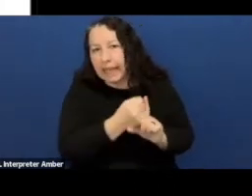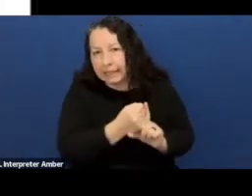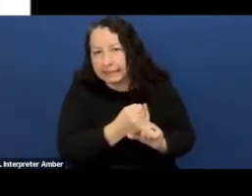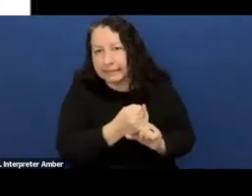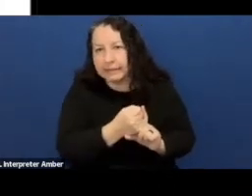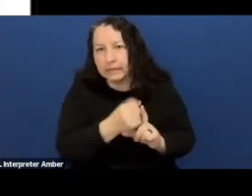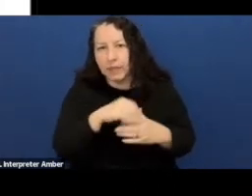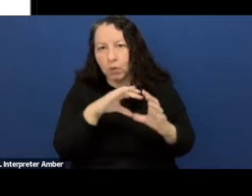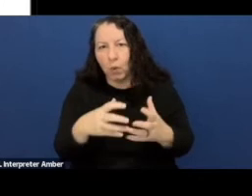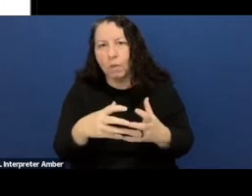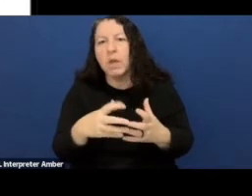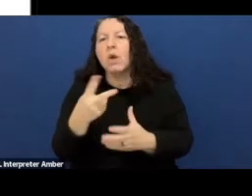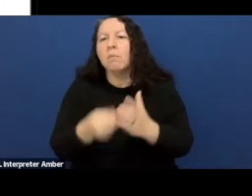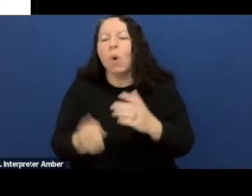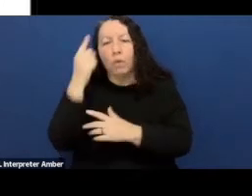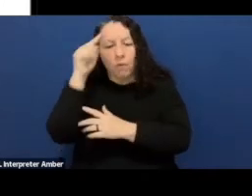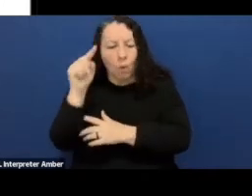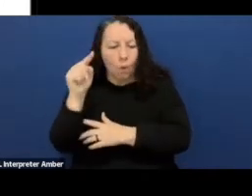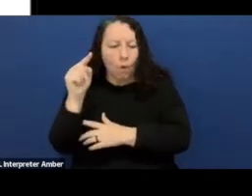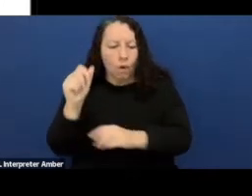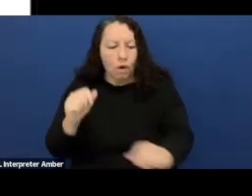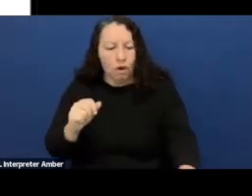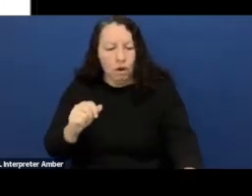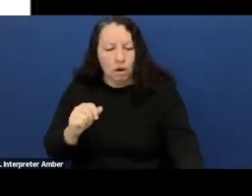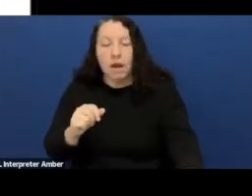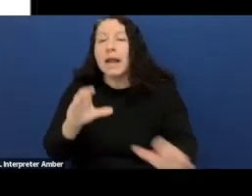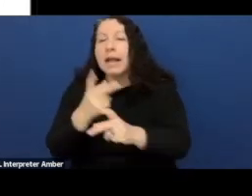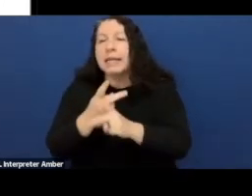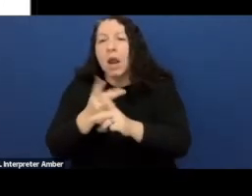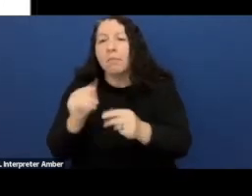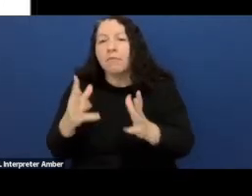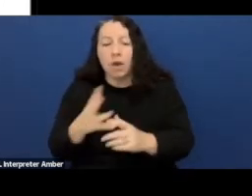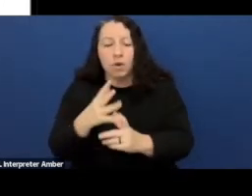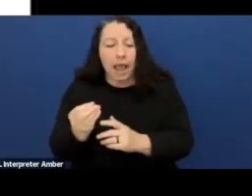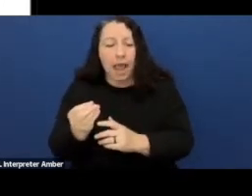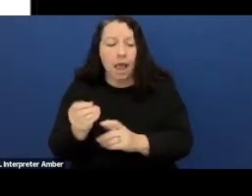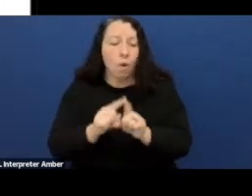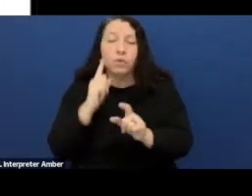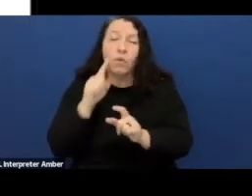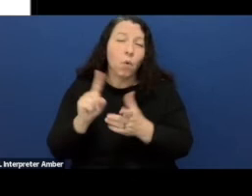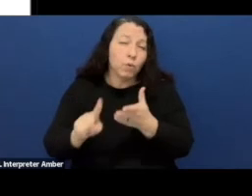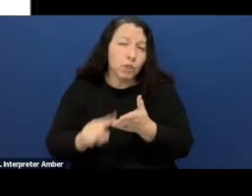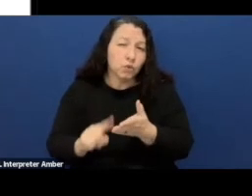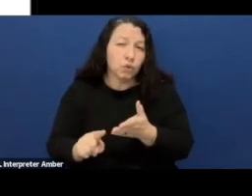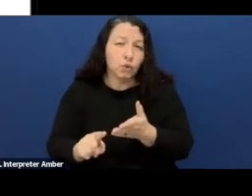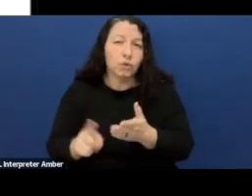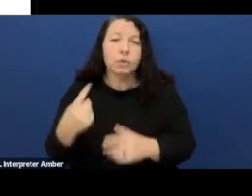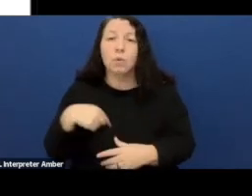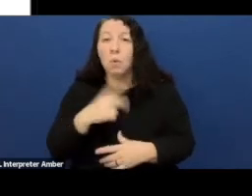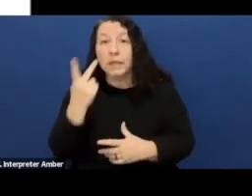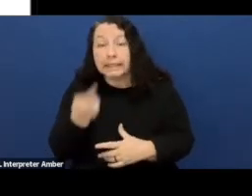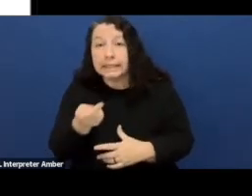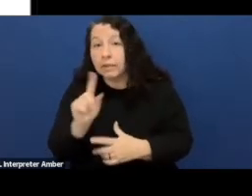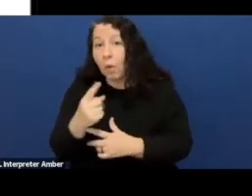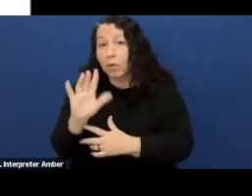definition for probable and suspected cases in cohorts and distance both for care providers